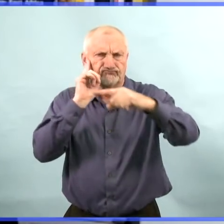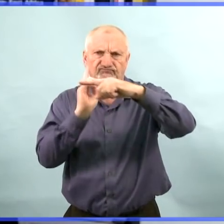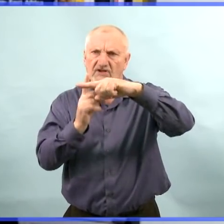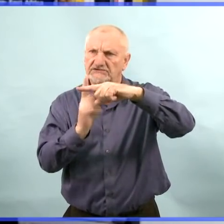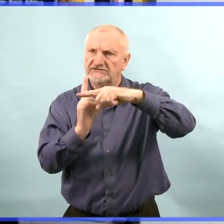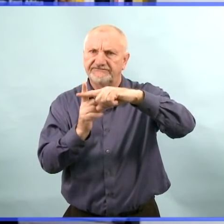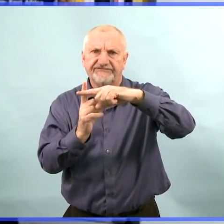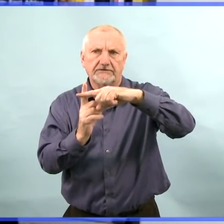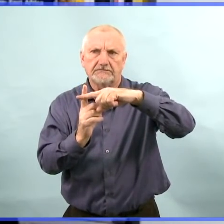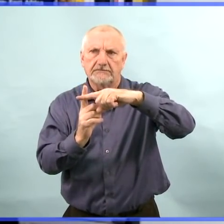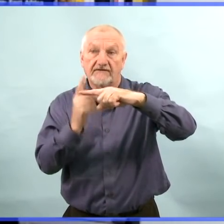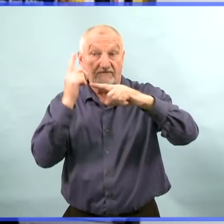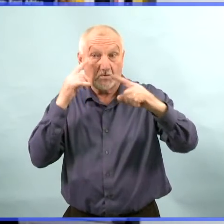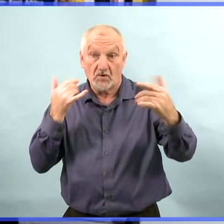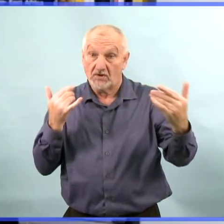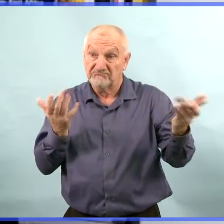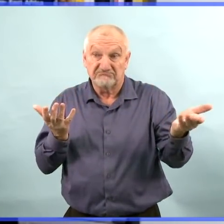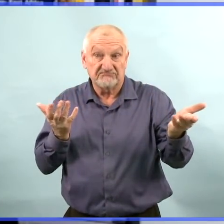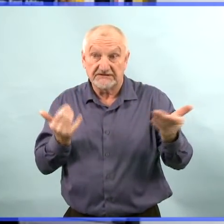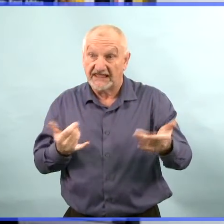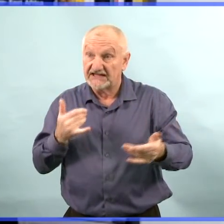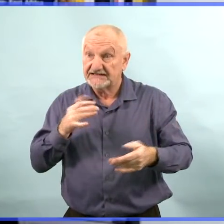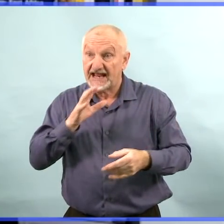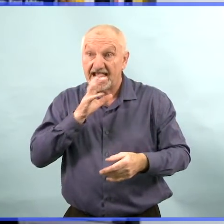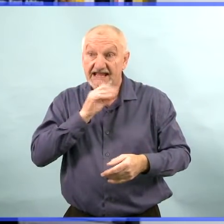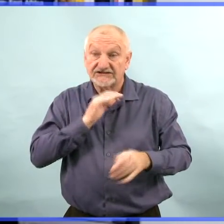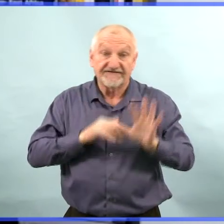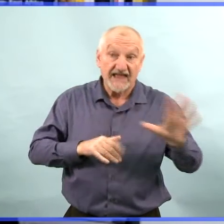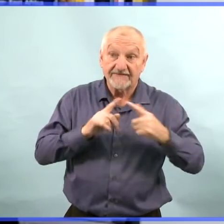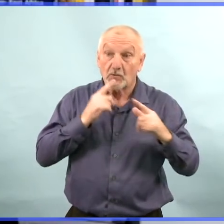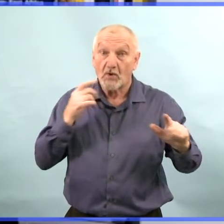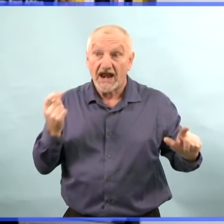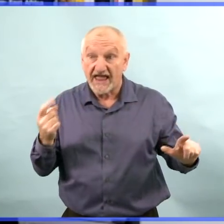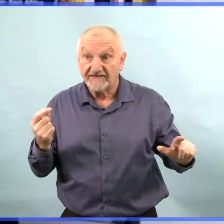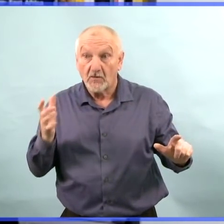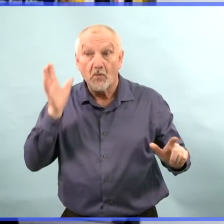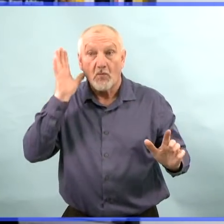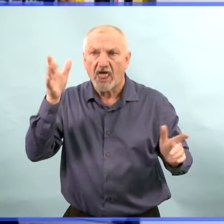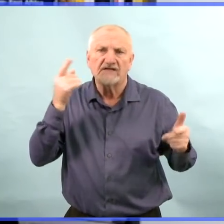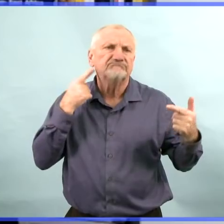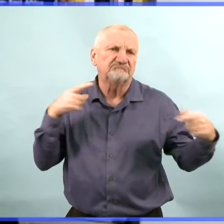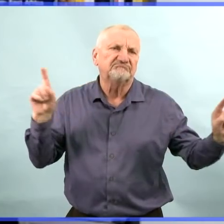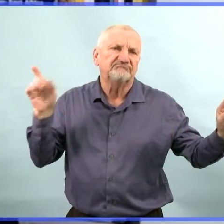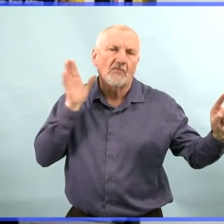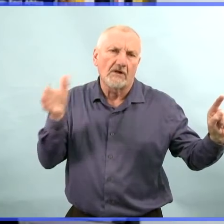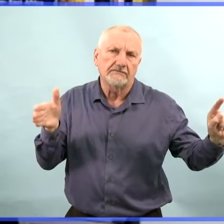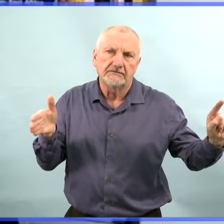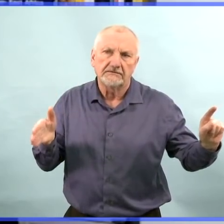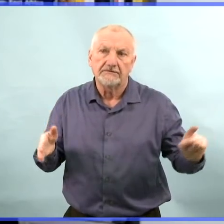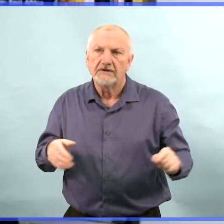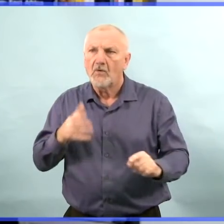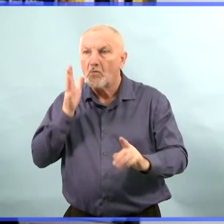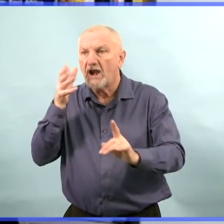this is this age group is going to impact um what we see overall in manitoba the 5 to 11